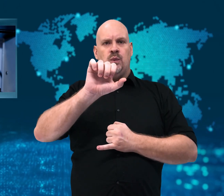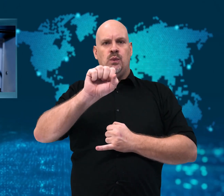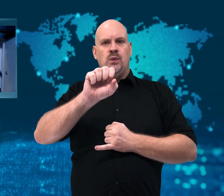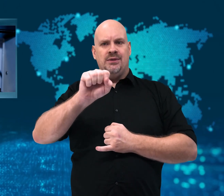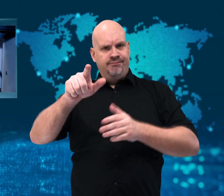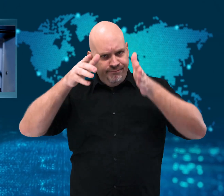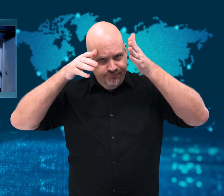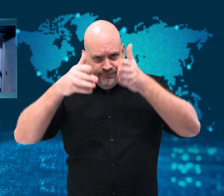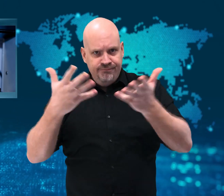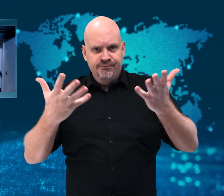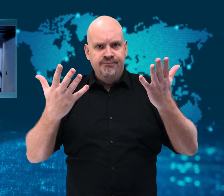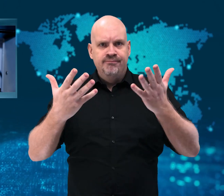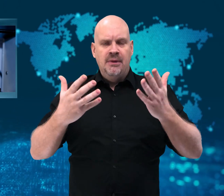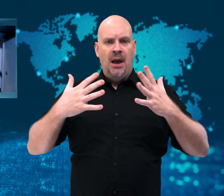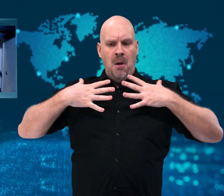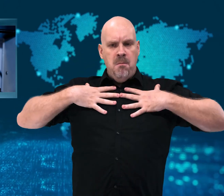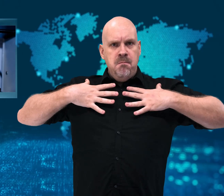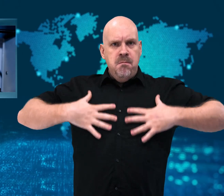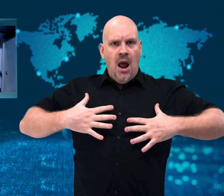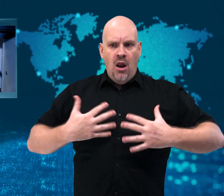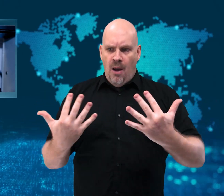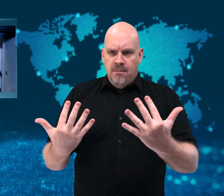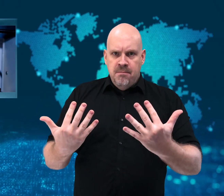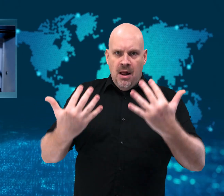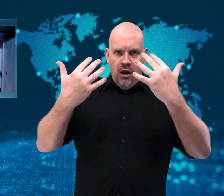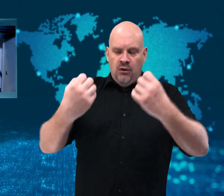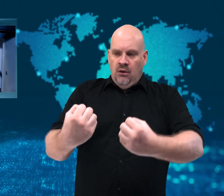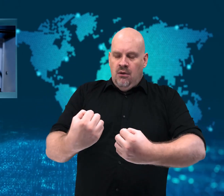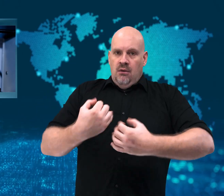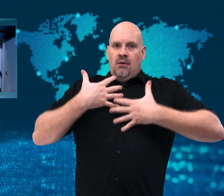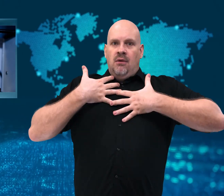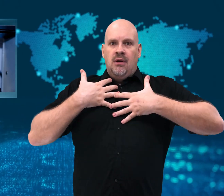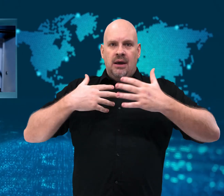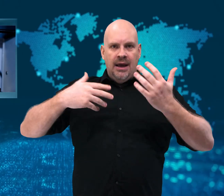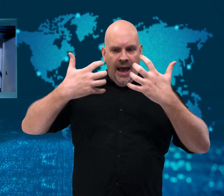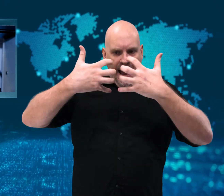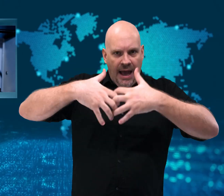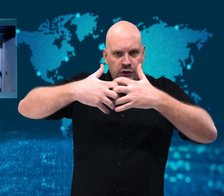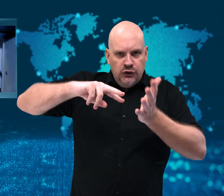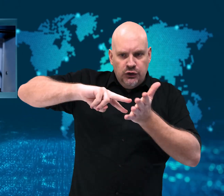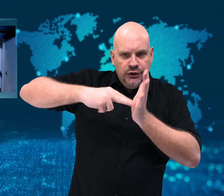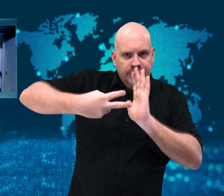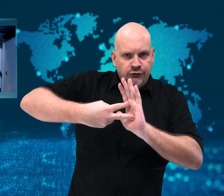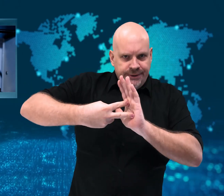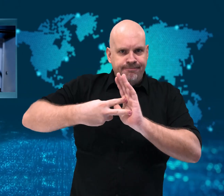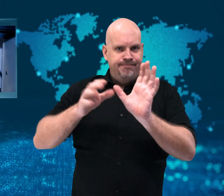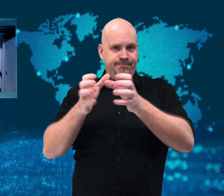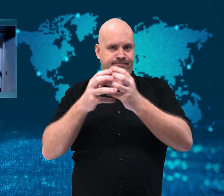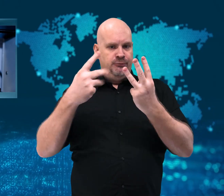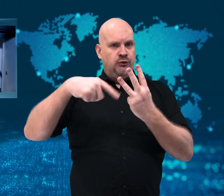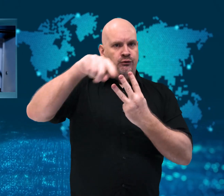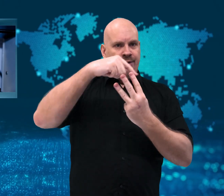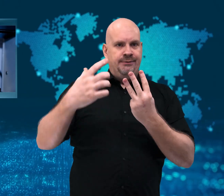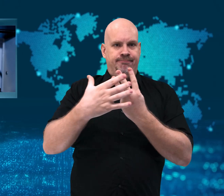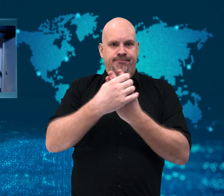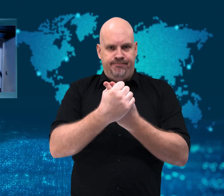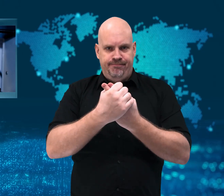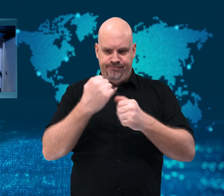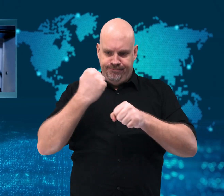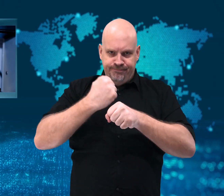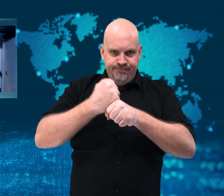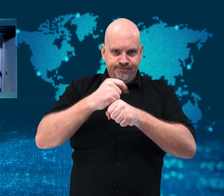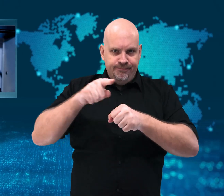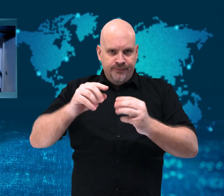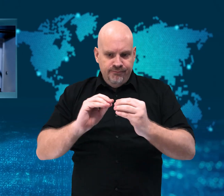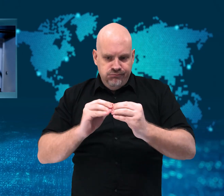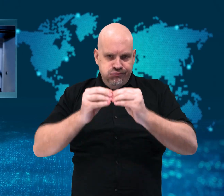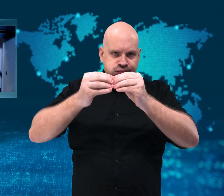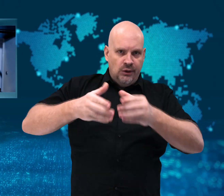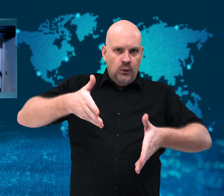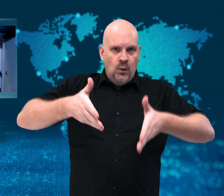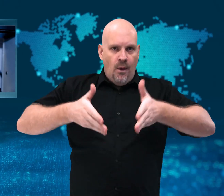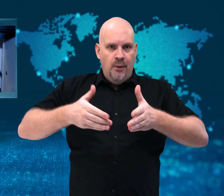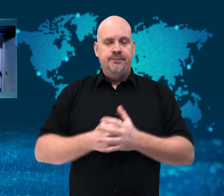Scientists participating in the project first revealed their work in 2020.